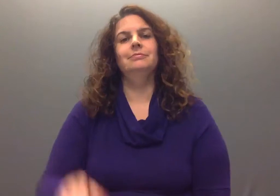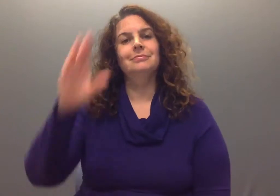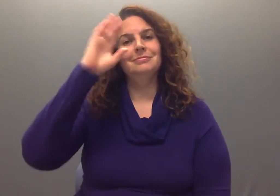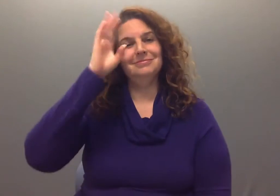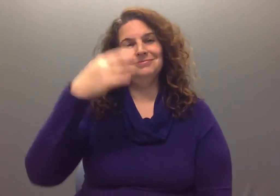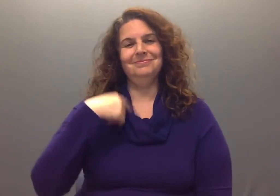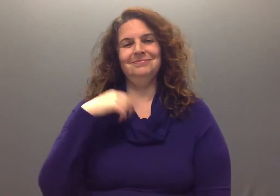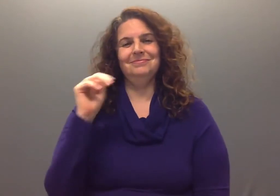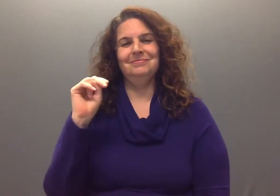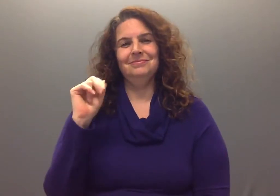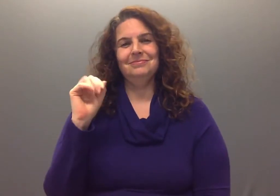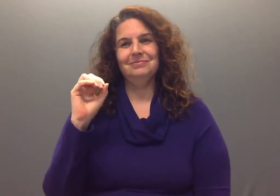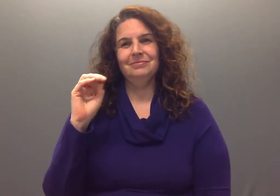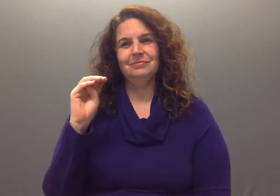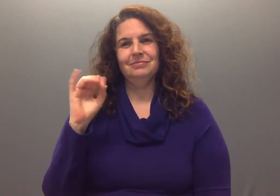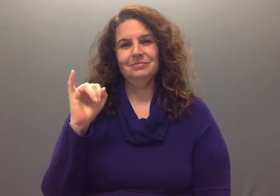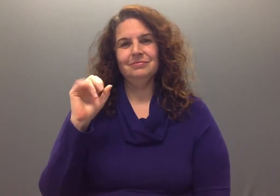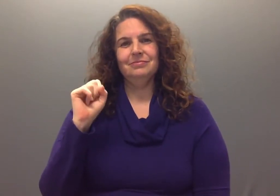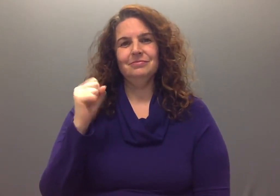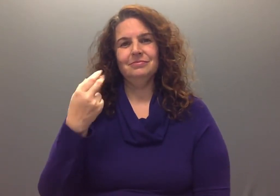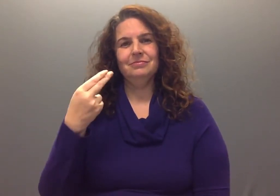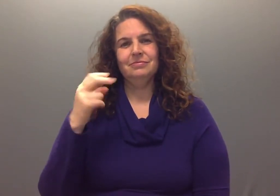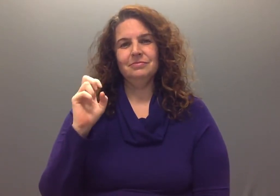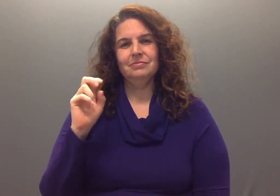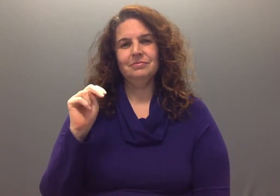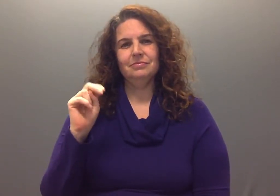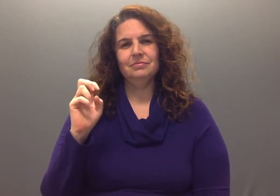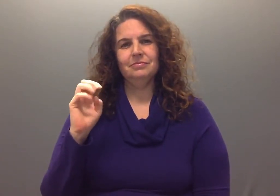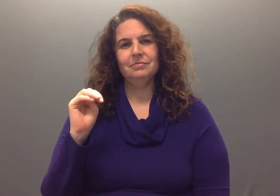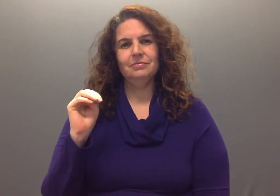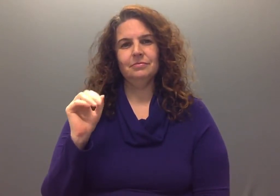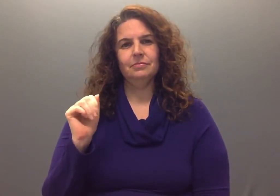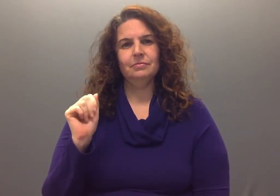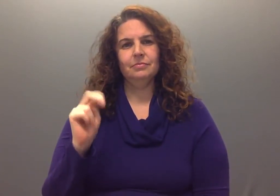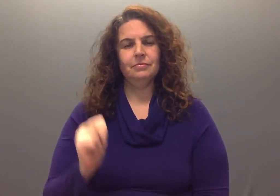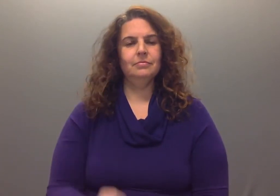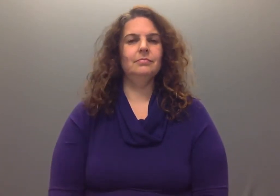Hello. I’m Naomi Sheneman,